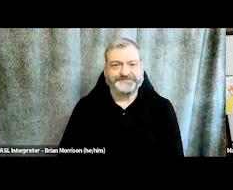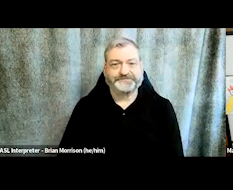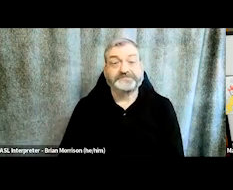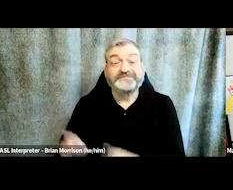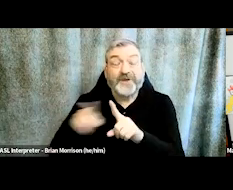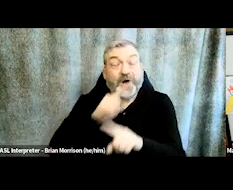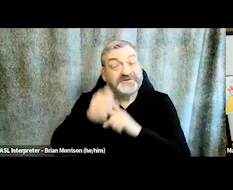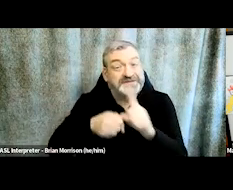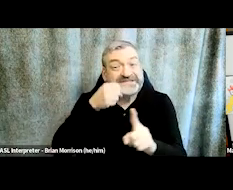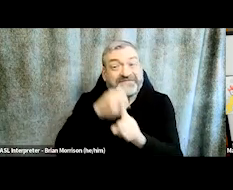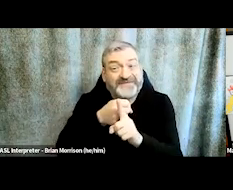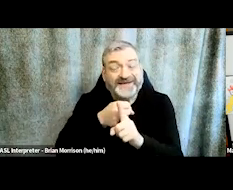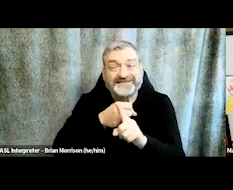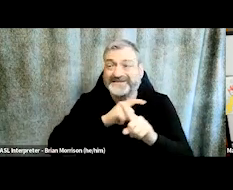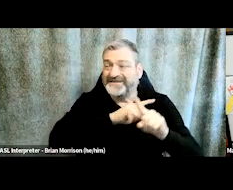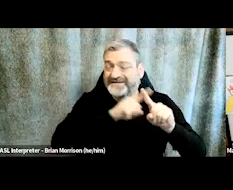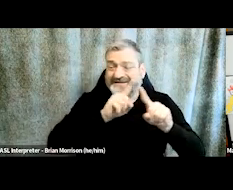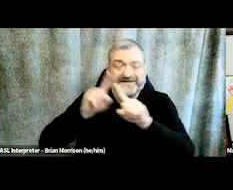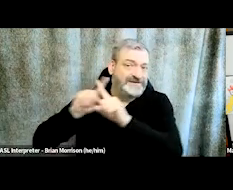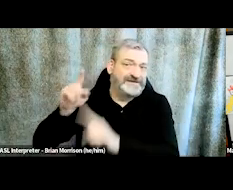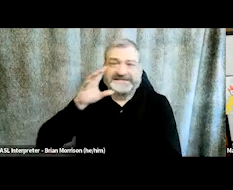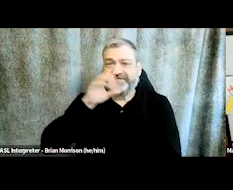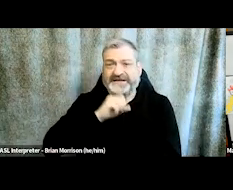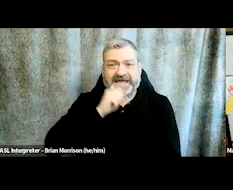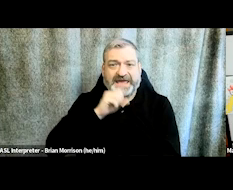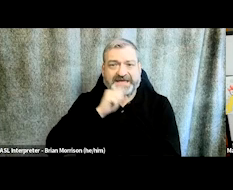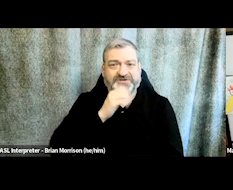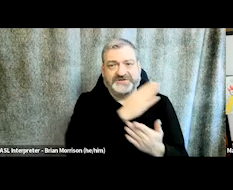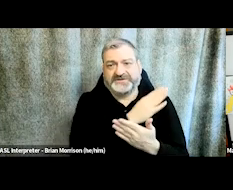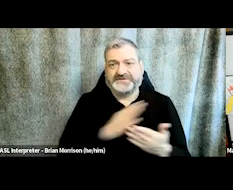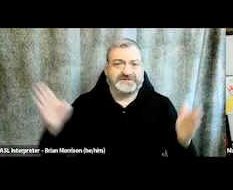There are use constraints that are impacting every age,